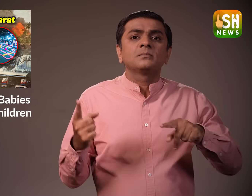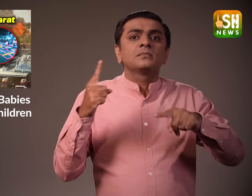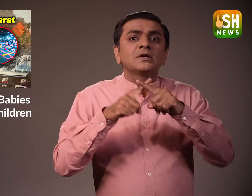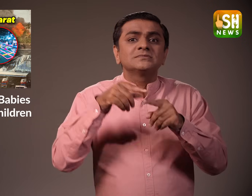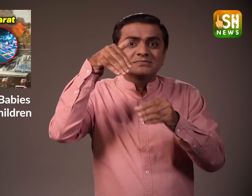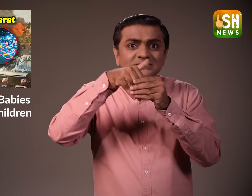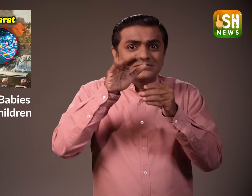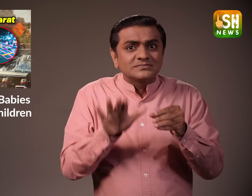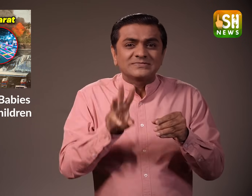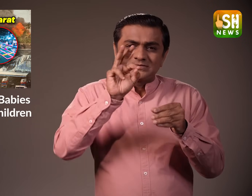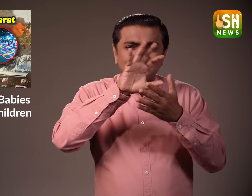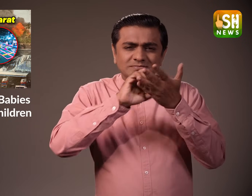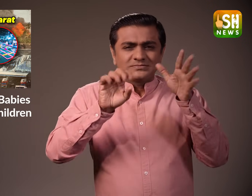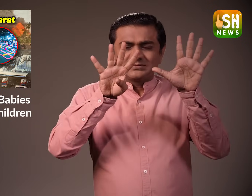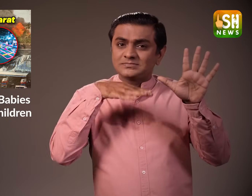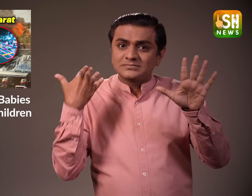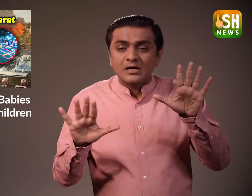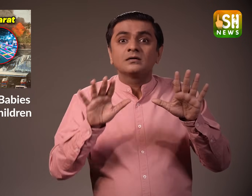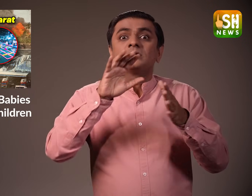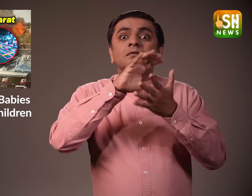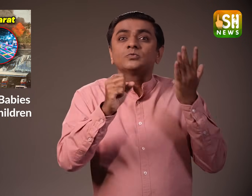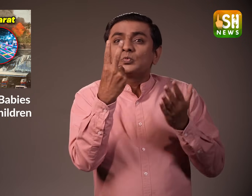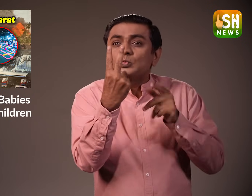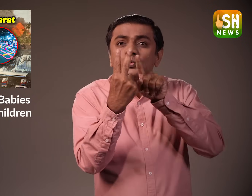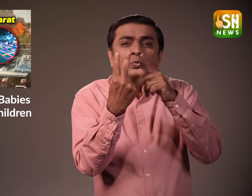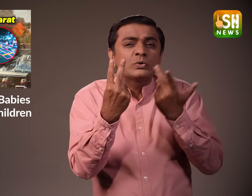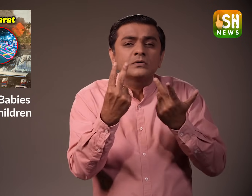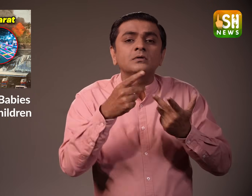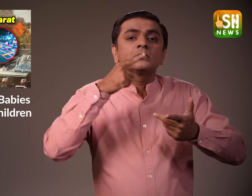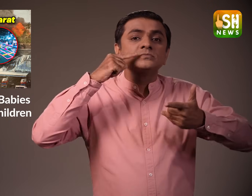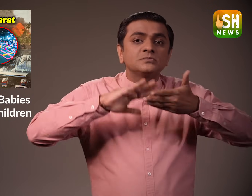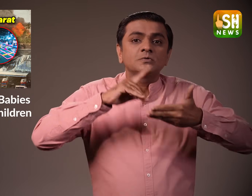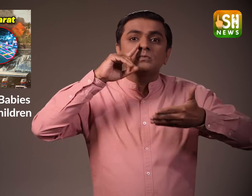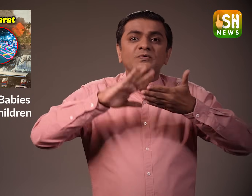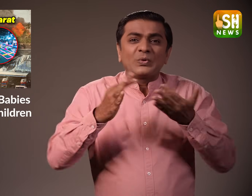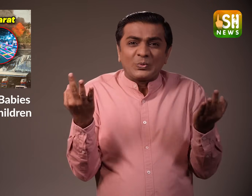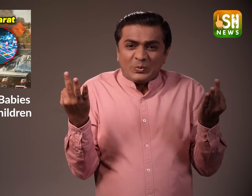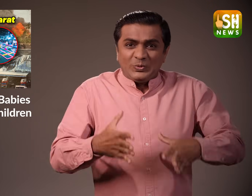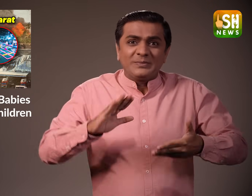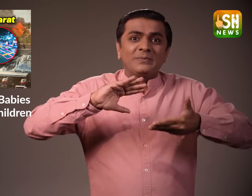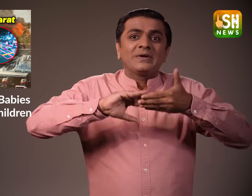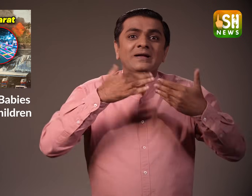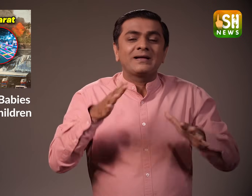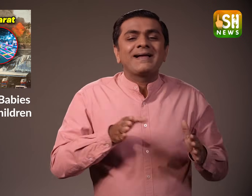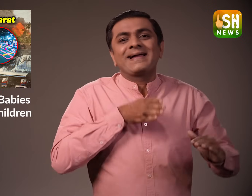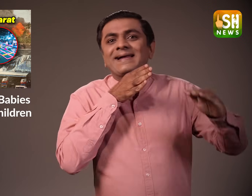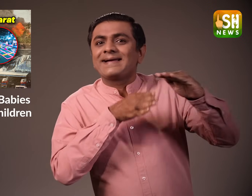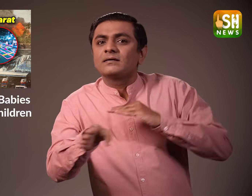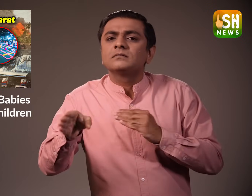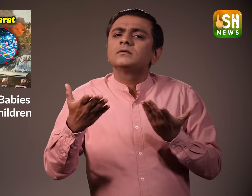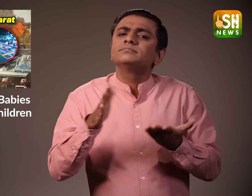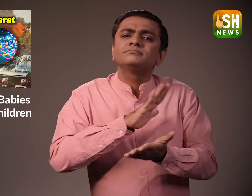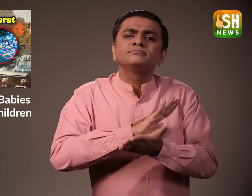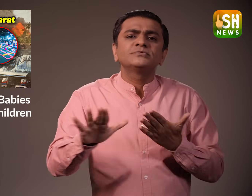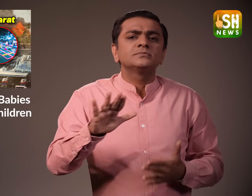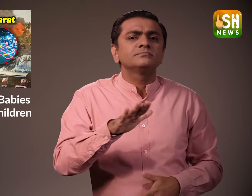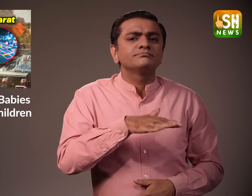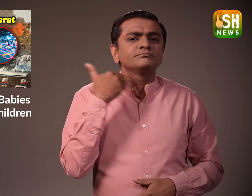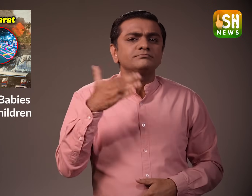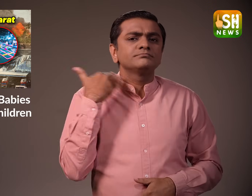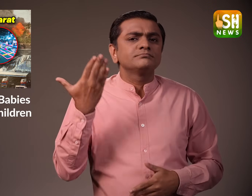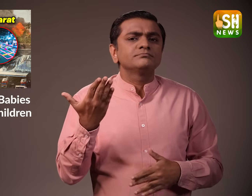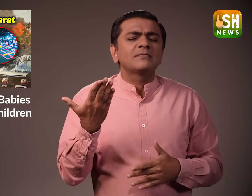Among the 33 victims, 2 were a newlywed couple who were also dead.